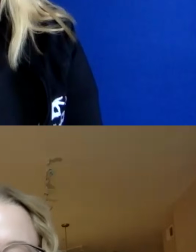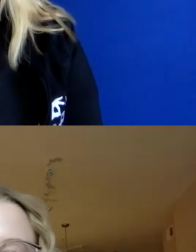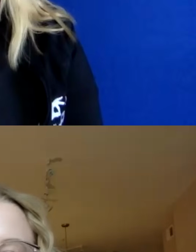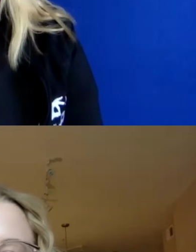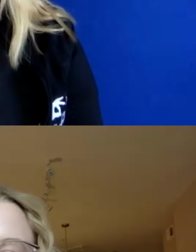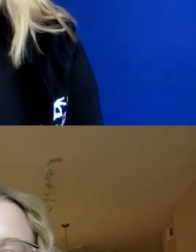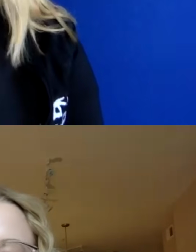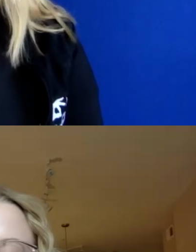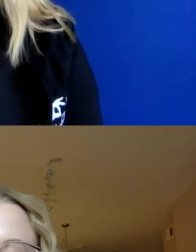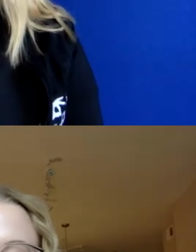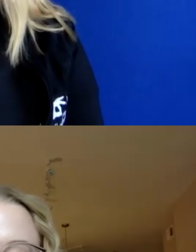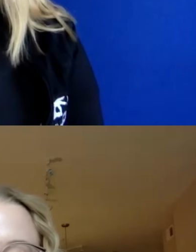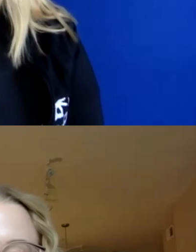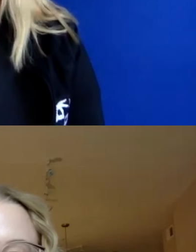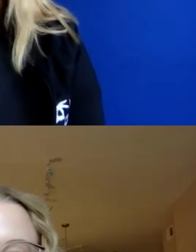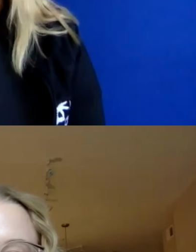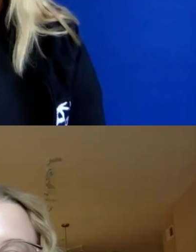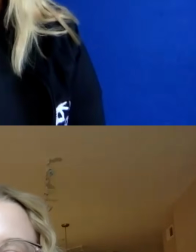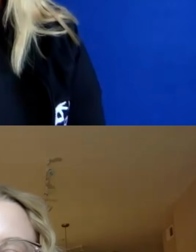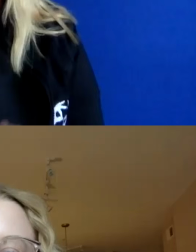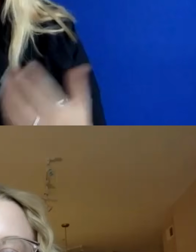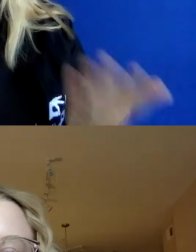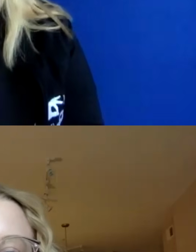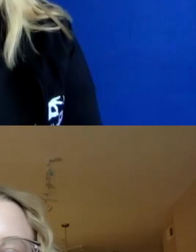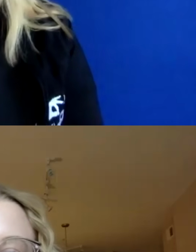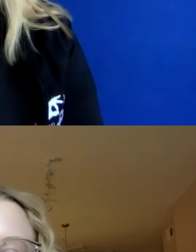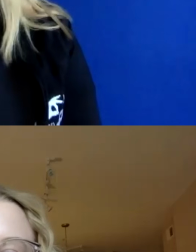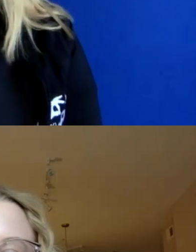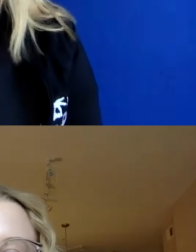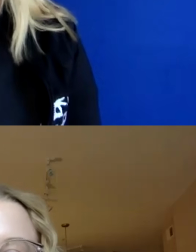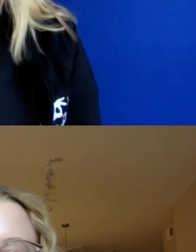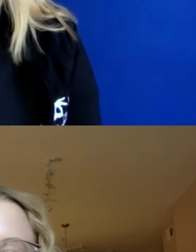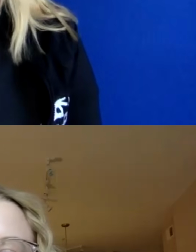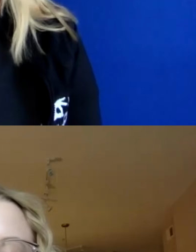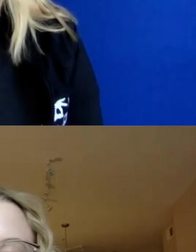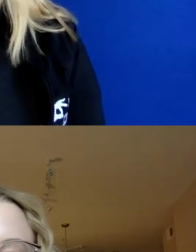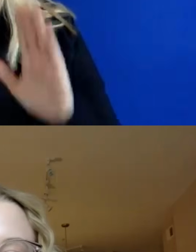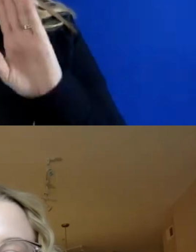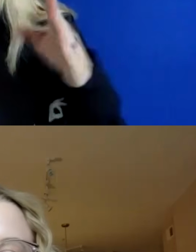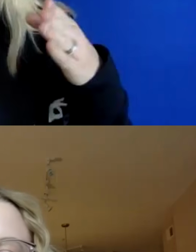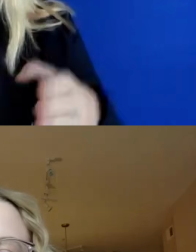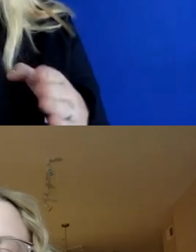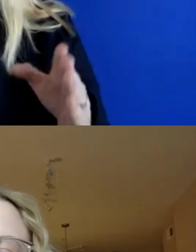So, yeah, especially if there were code focused talks, that was more difficult for me to figure out.